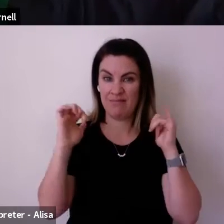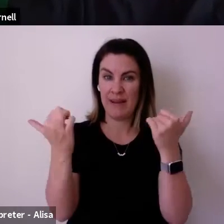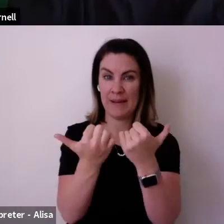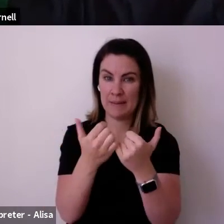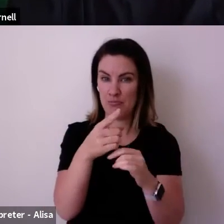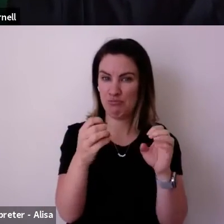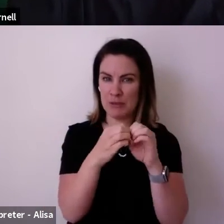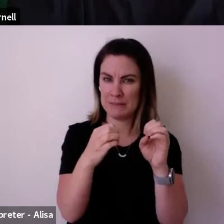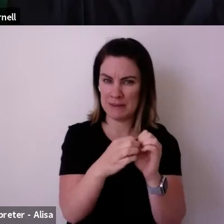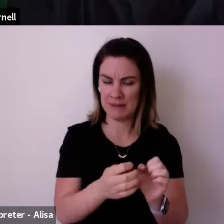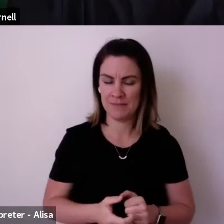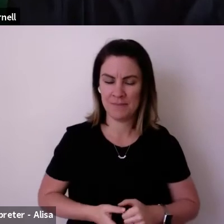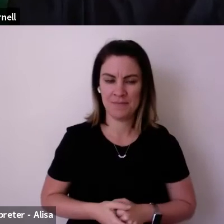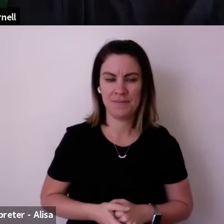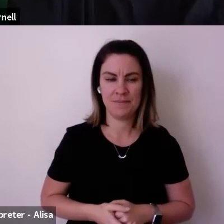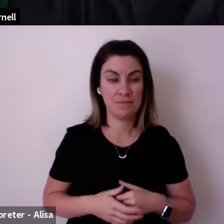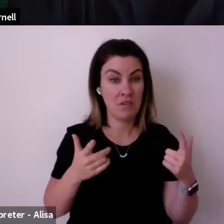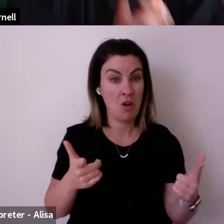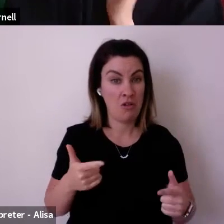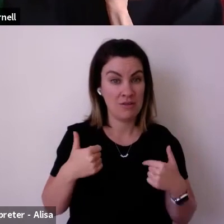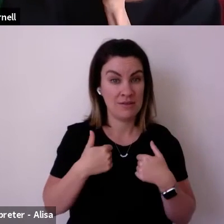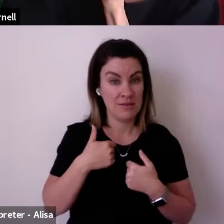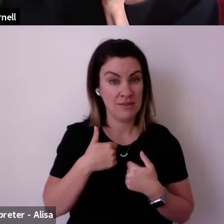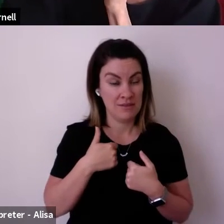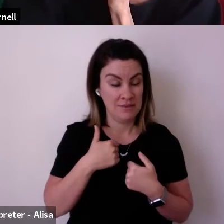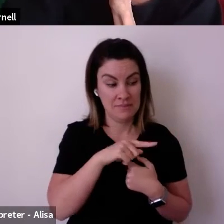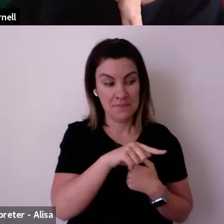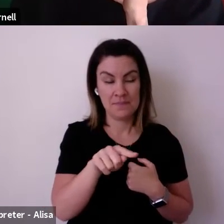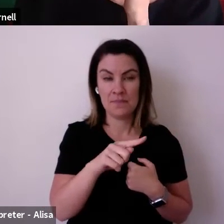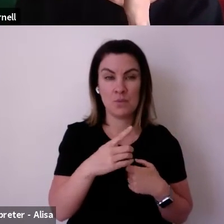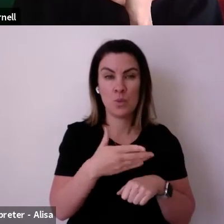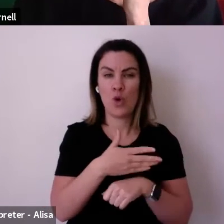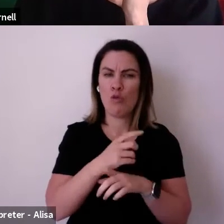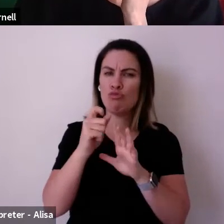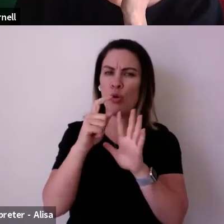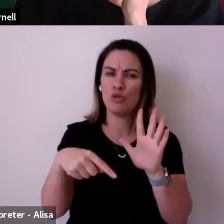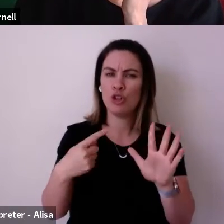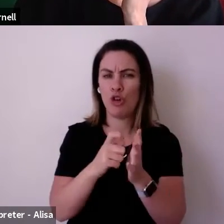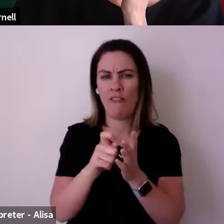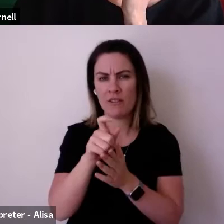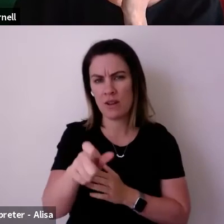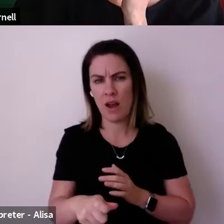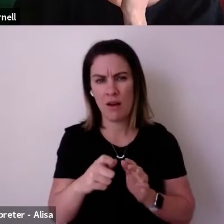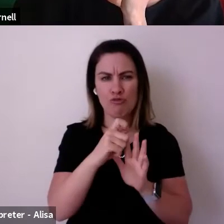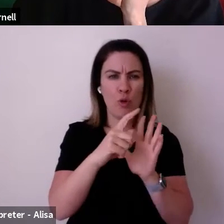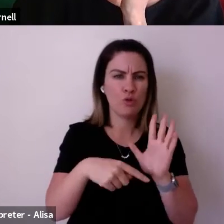Quite a number of our graduates work as project offices or program managers across an array of sectors